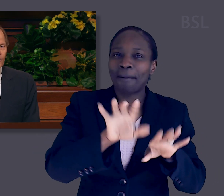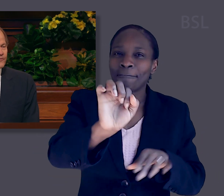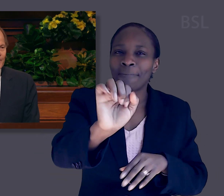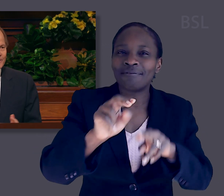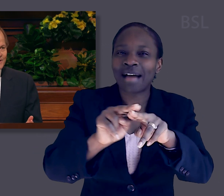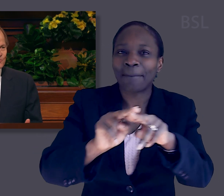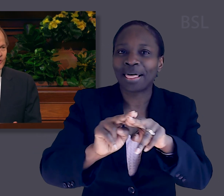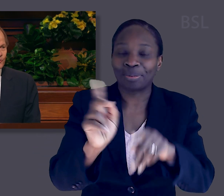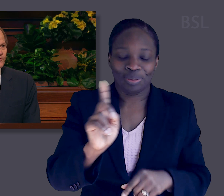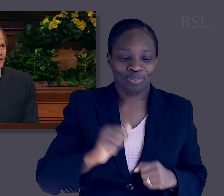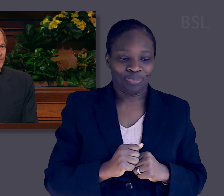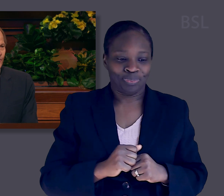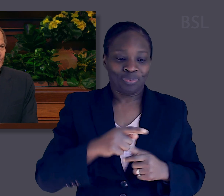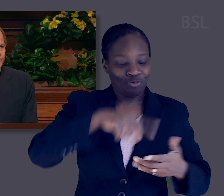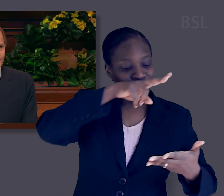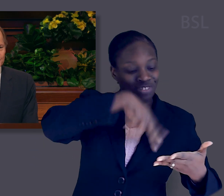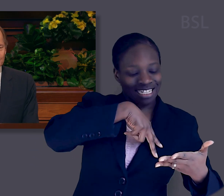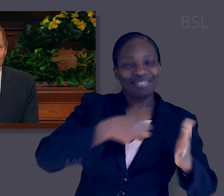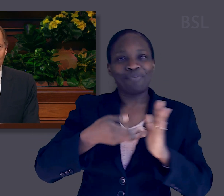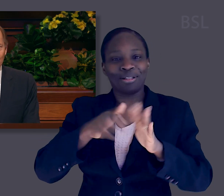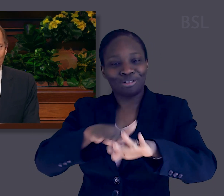our family does what your family probably does—